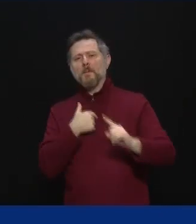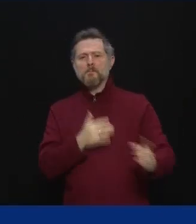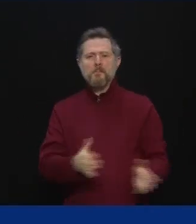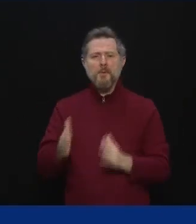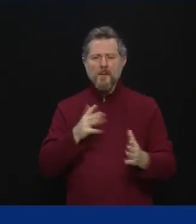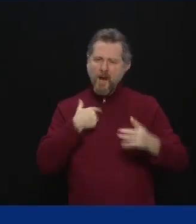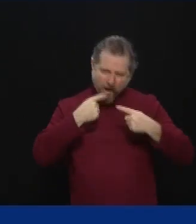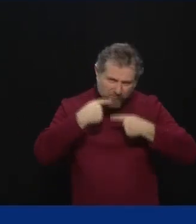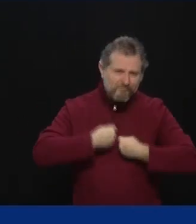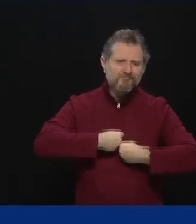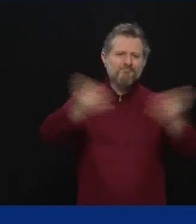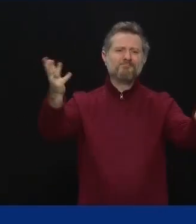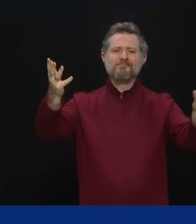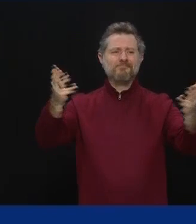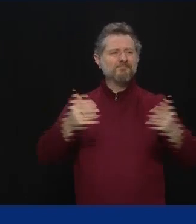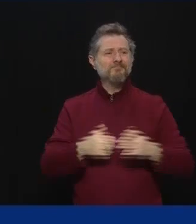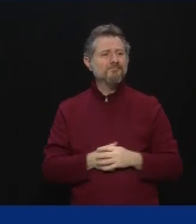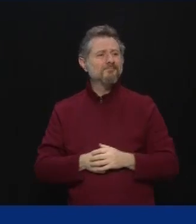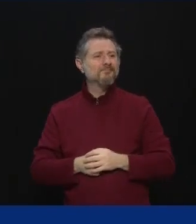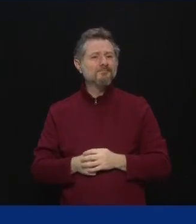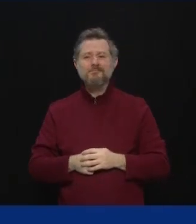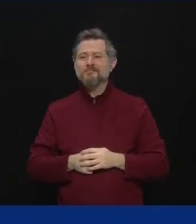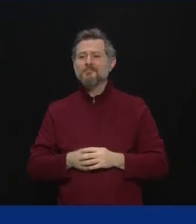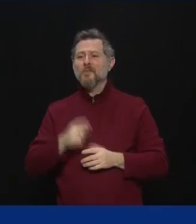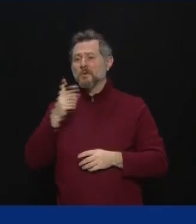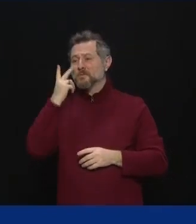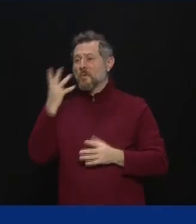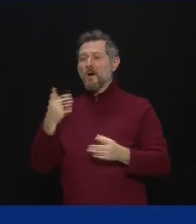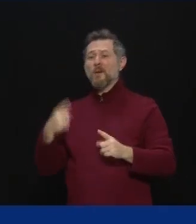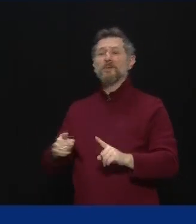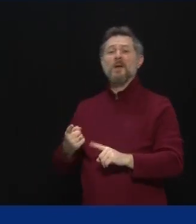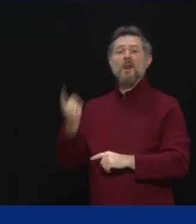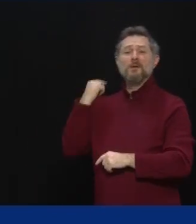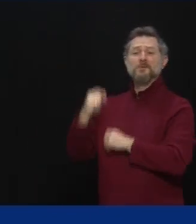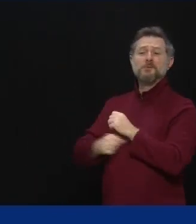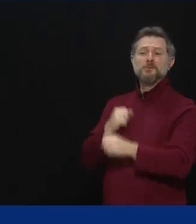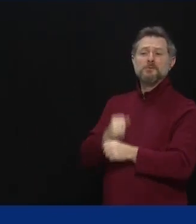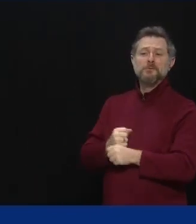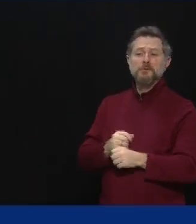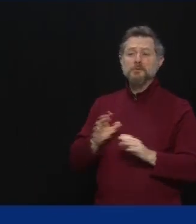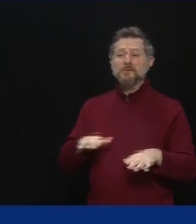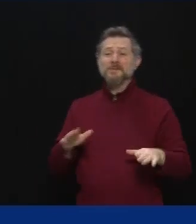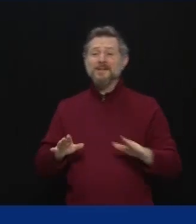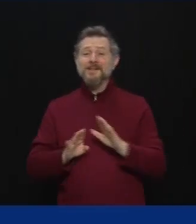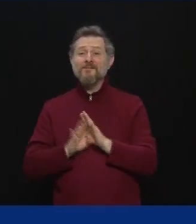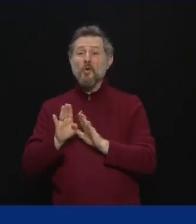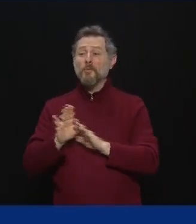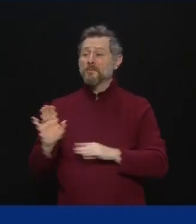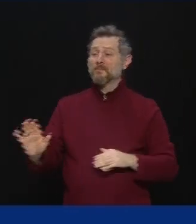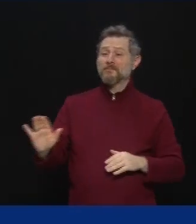THAT'S BEEN MISSING, OPPORTUNITY TO TEST KIDS TO KEEP THEM IN SCHOOL. WE TRULY HOPE THIS IS A PLAN